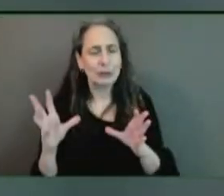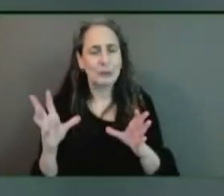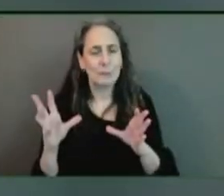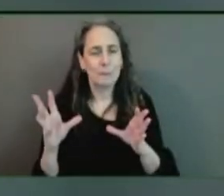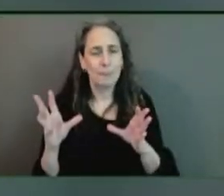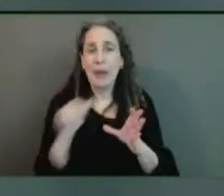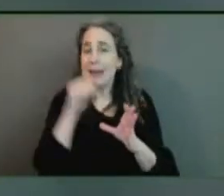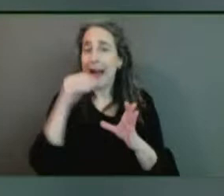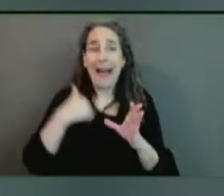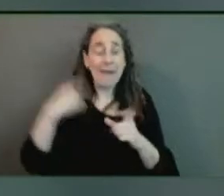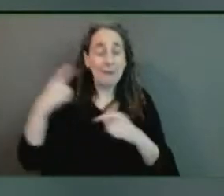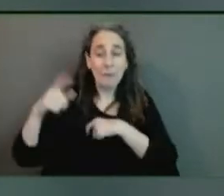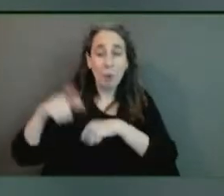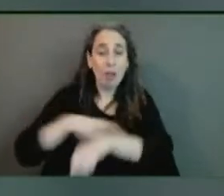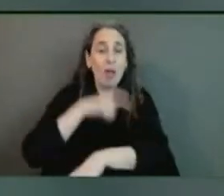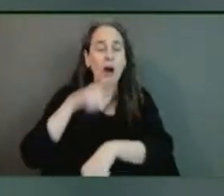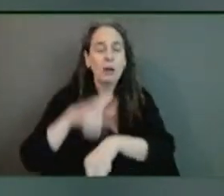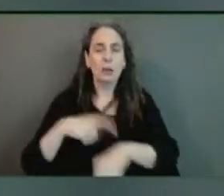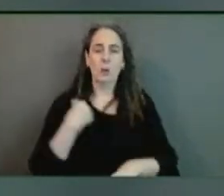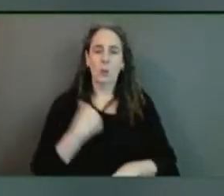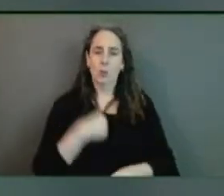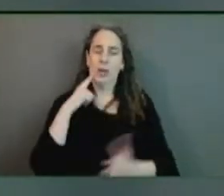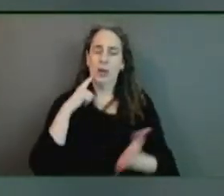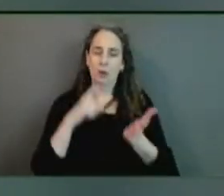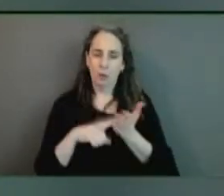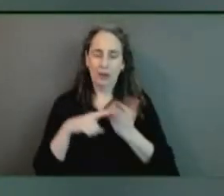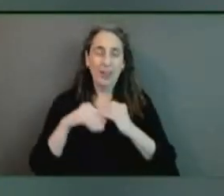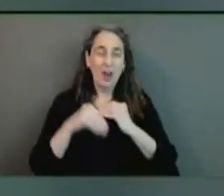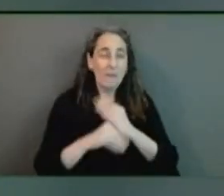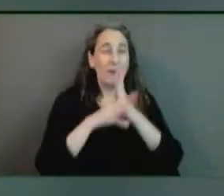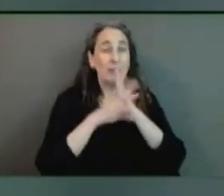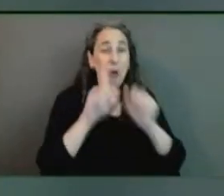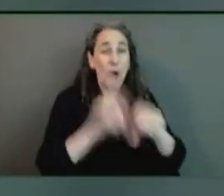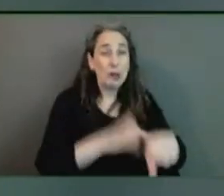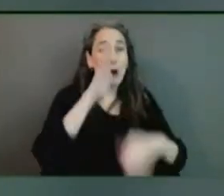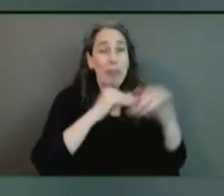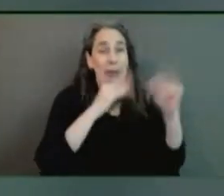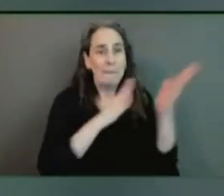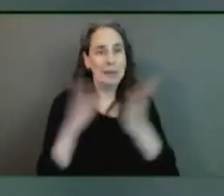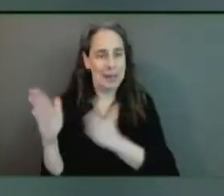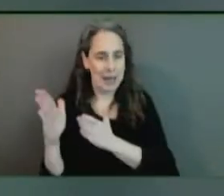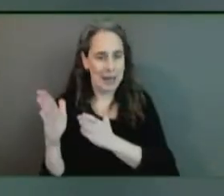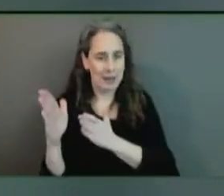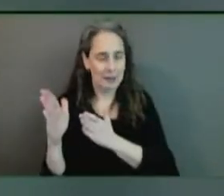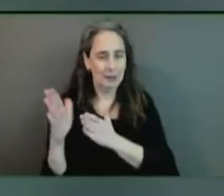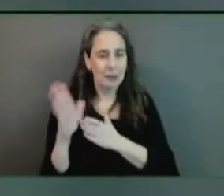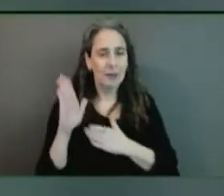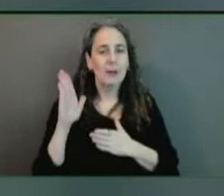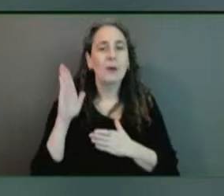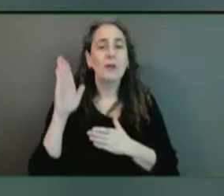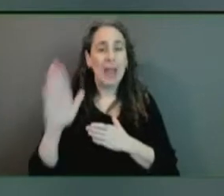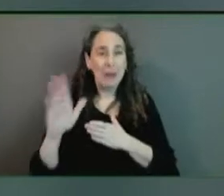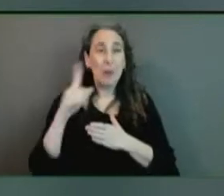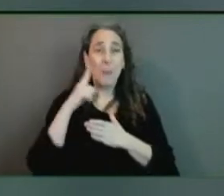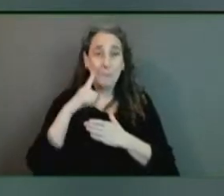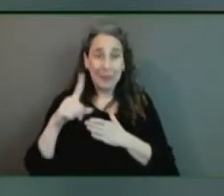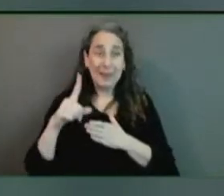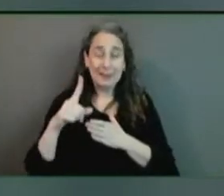this profession. Being not having that for a long period of time we recognize when we were